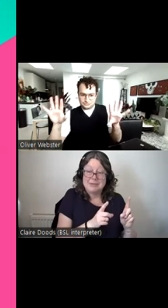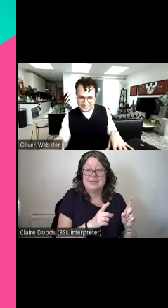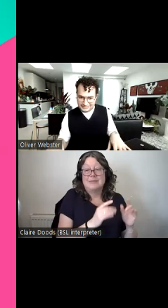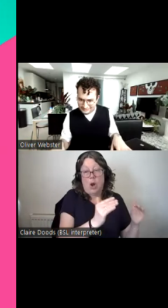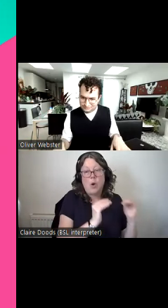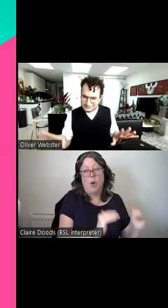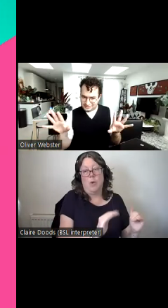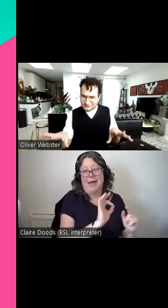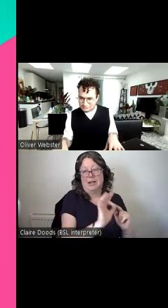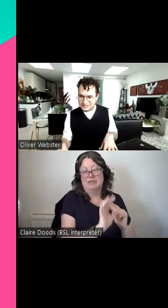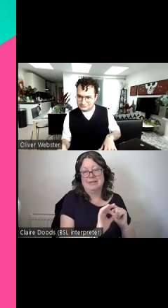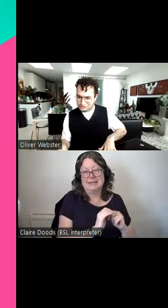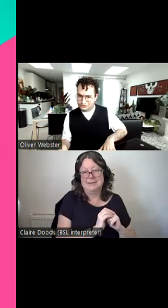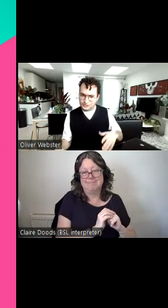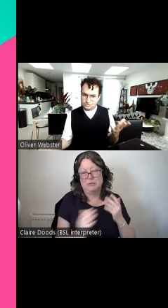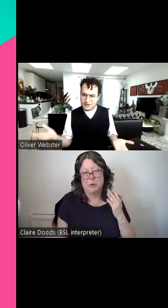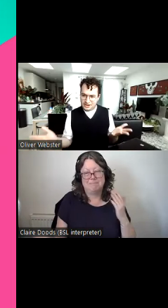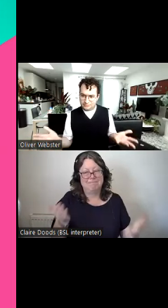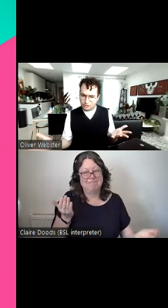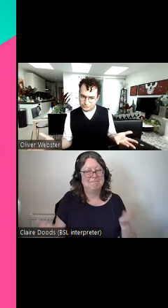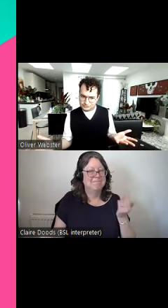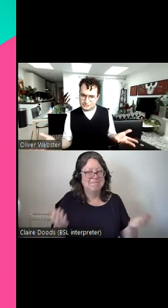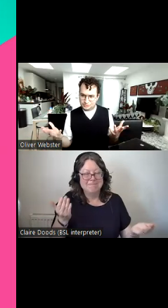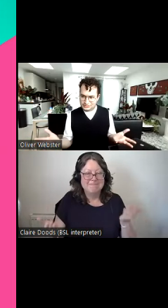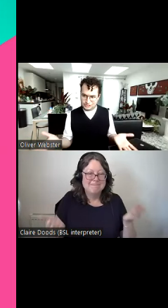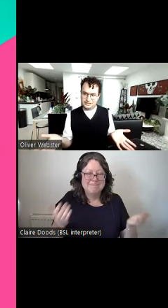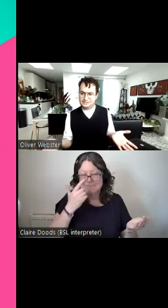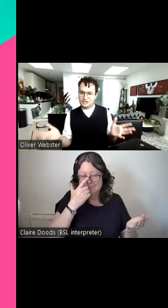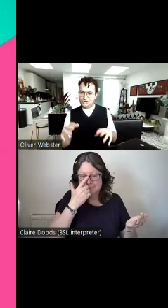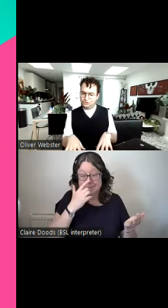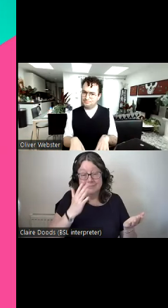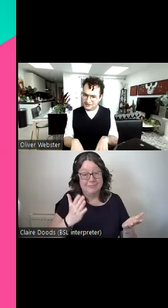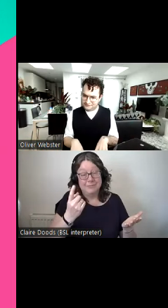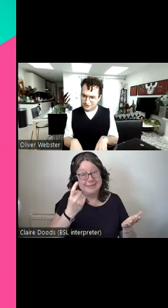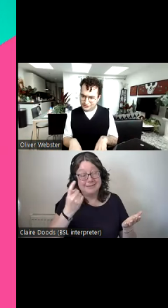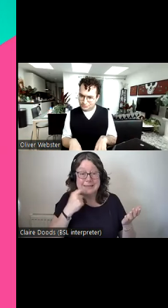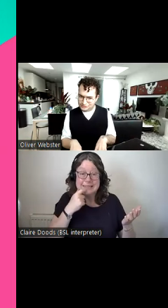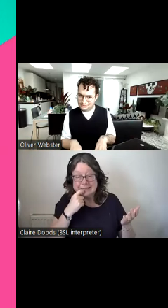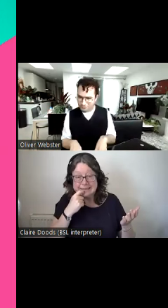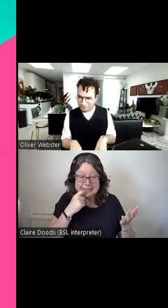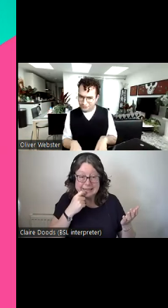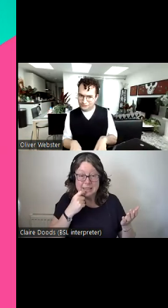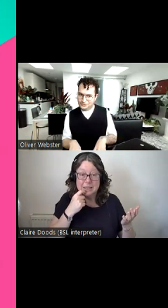Really, what it comes down to when you're weighing up these options, the question is, whose benefit are you putting them on for?